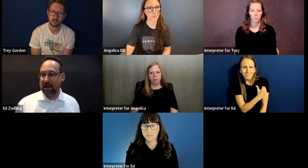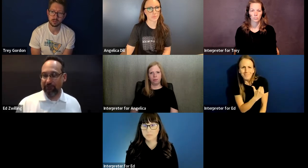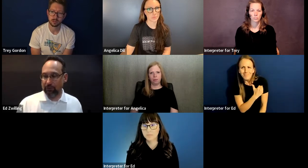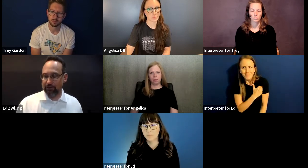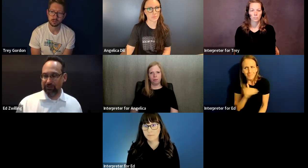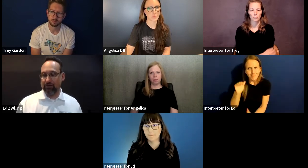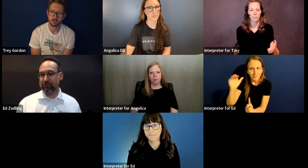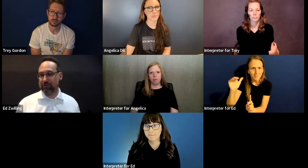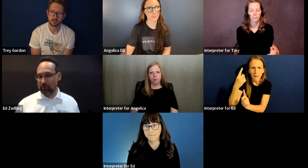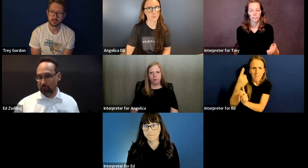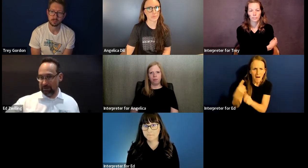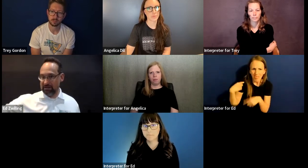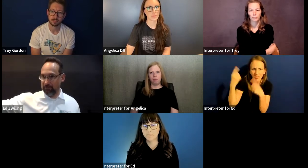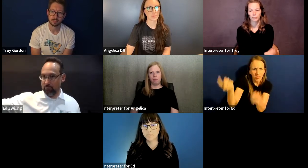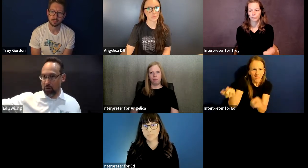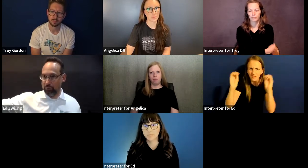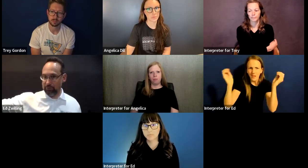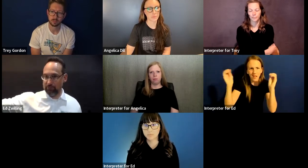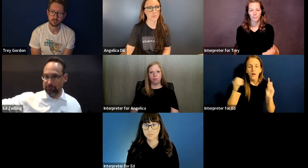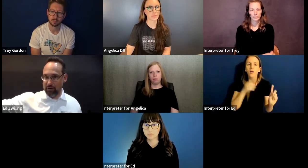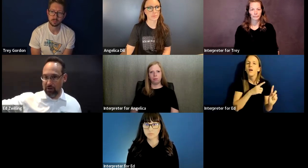after she and her son were kicked out of a mall with their service dog